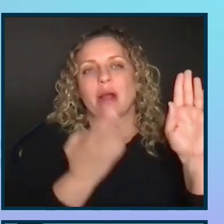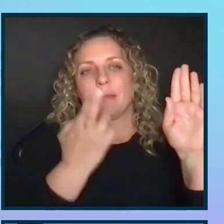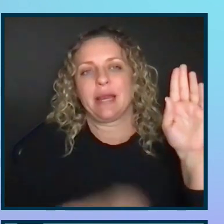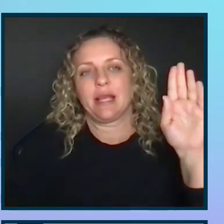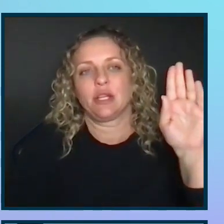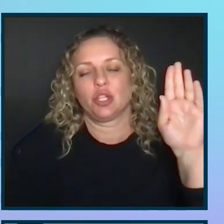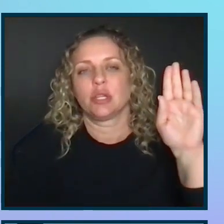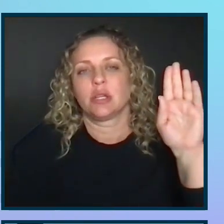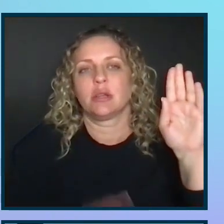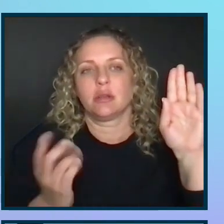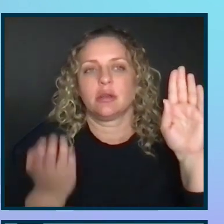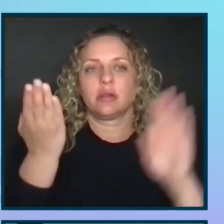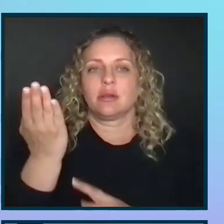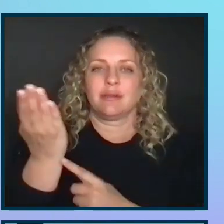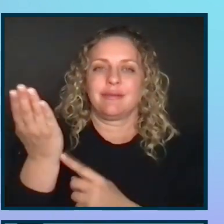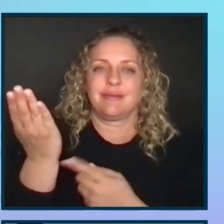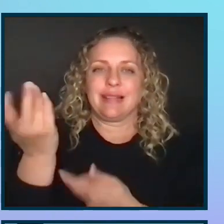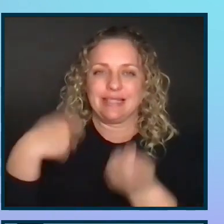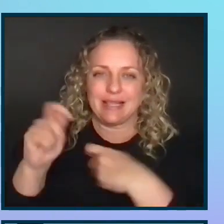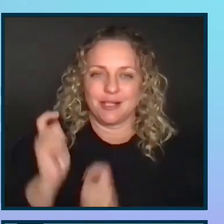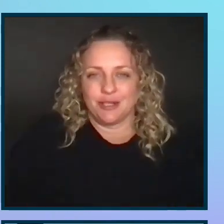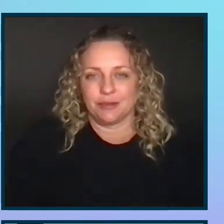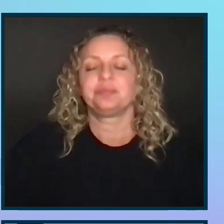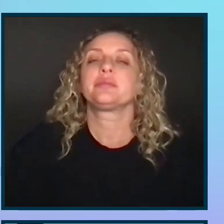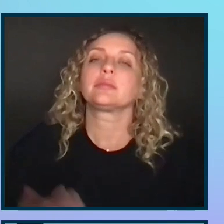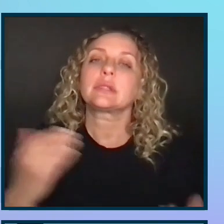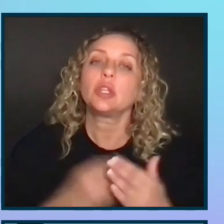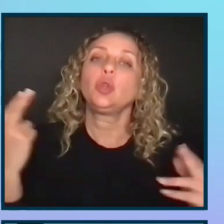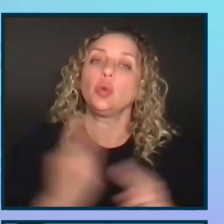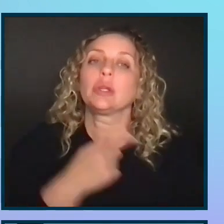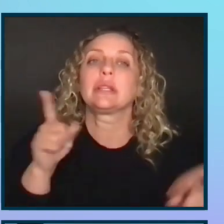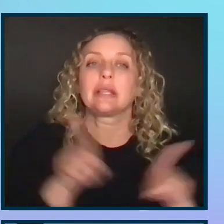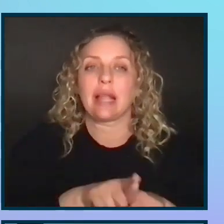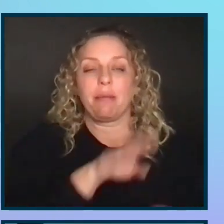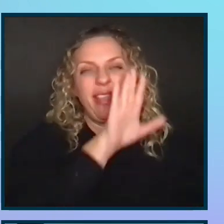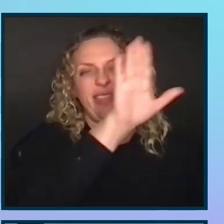and came up with a recommended color recommendation, again, using the same layouts as a control